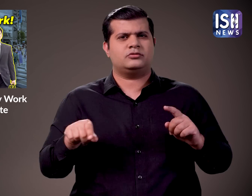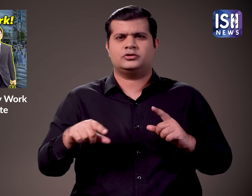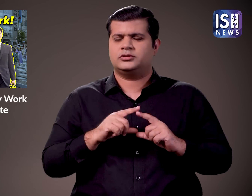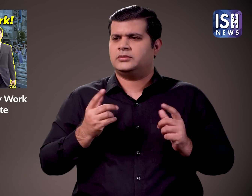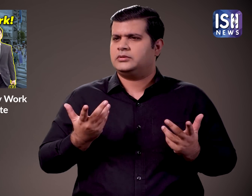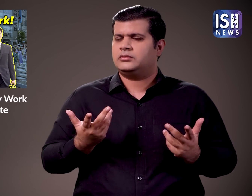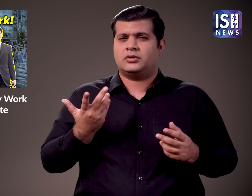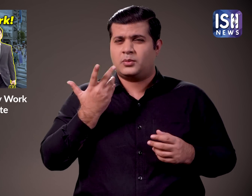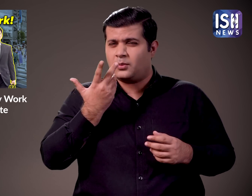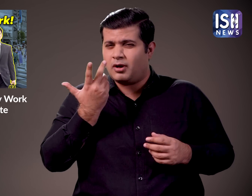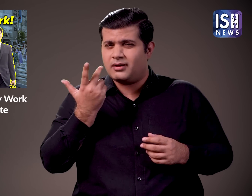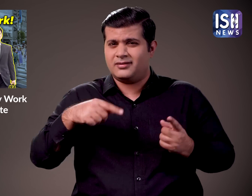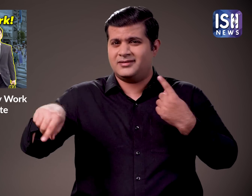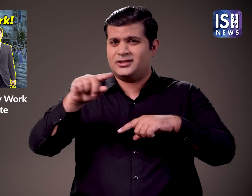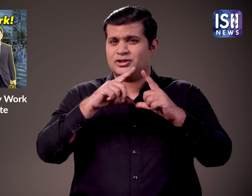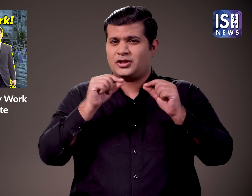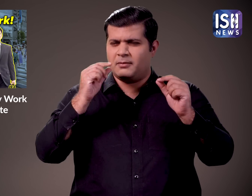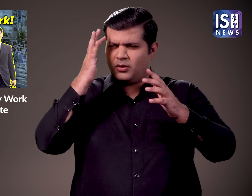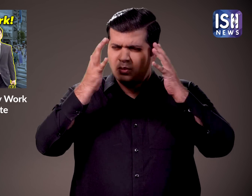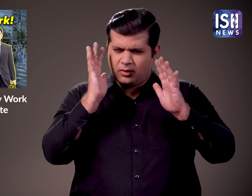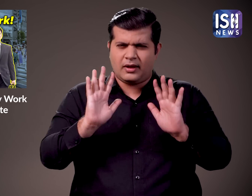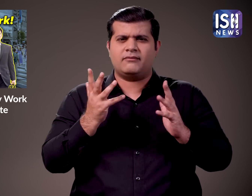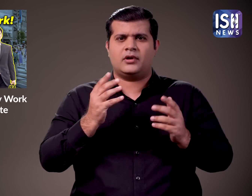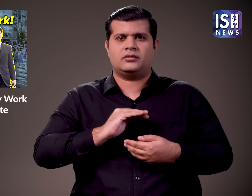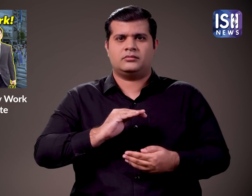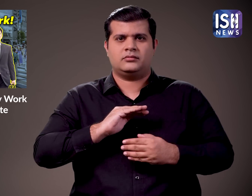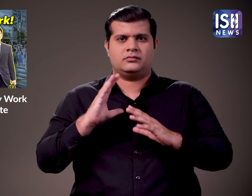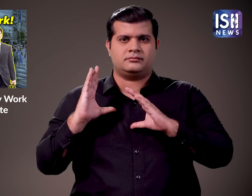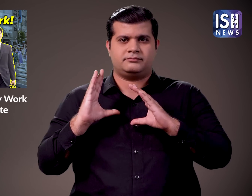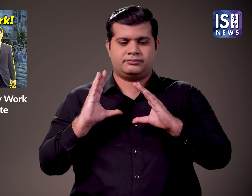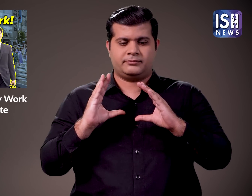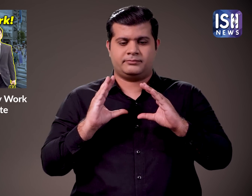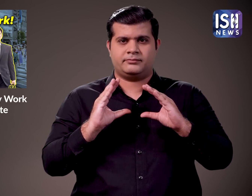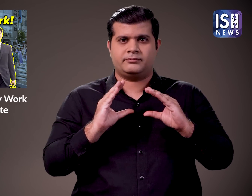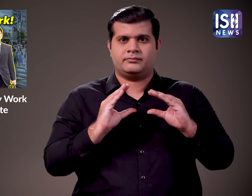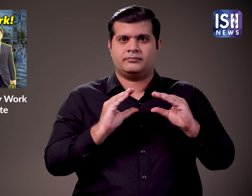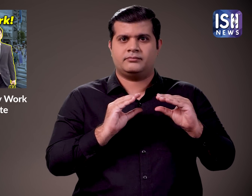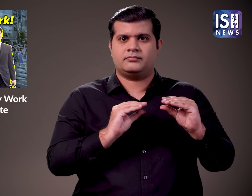But what about Japan? Its major concern is lower birth rate.